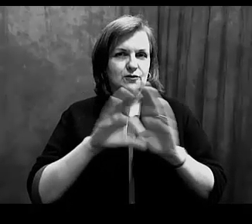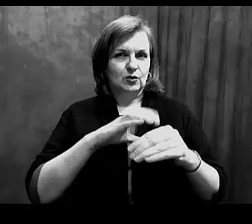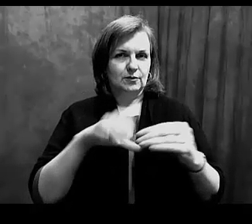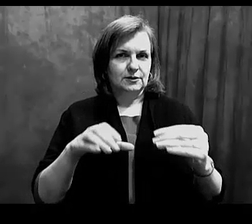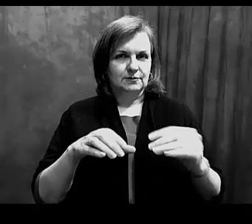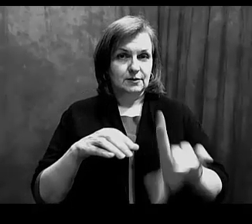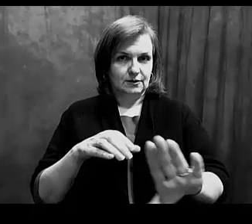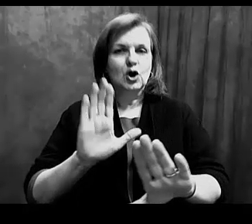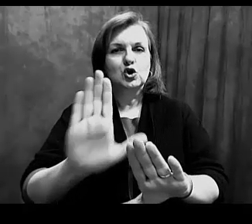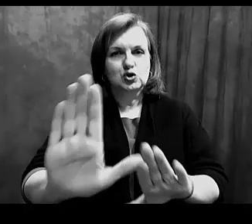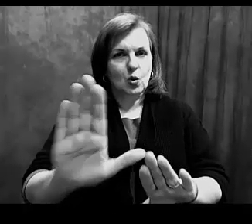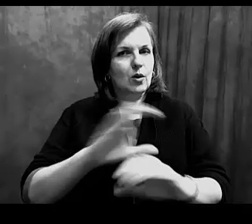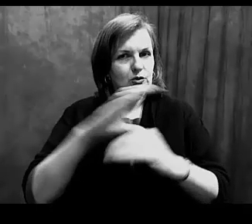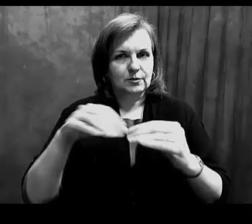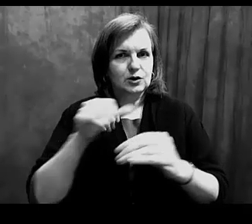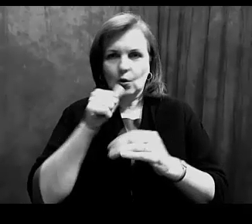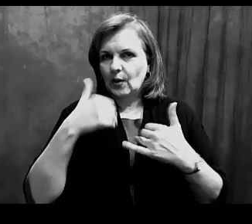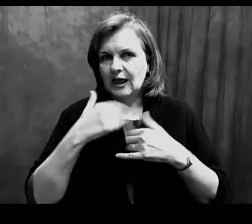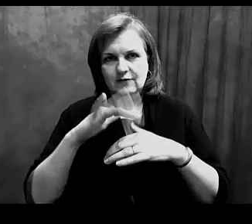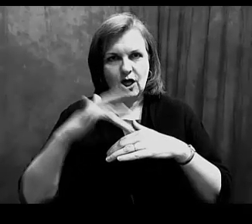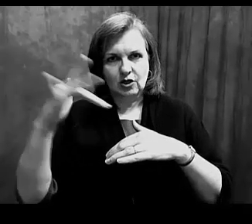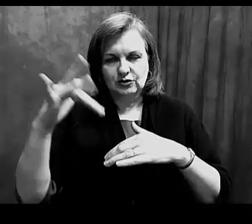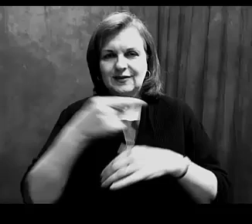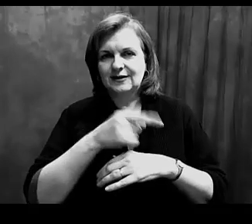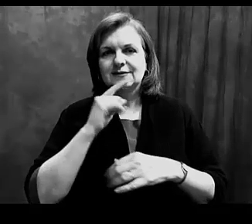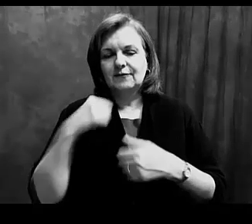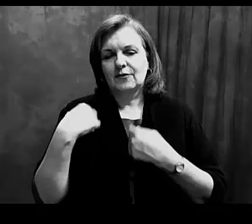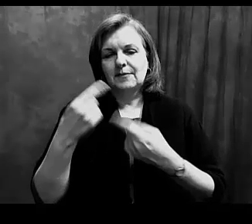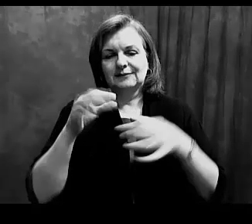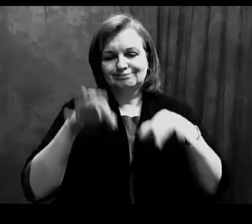now your chromosomes are not colored!! these are colored with fluorescent tags in the